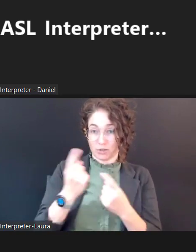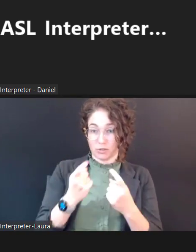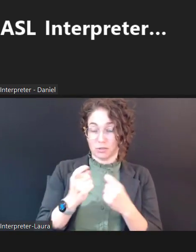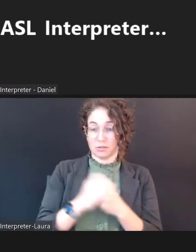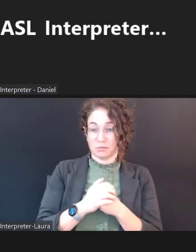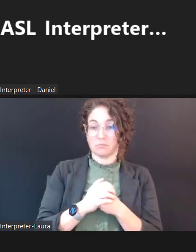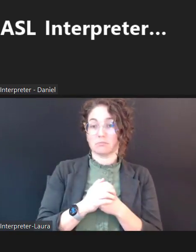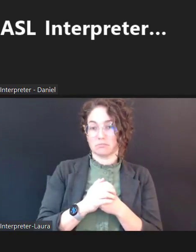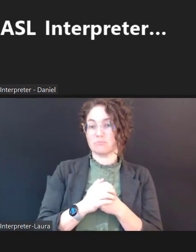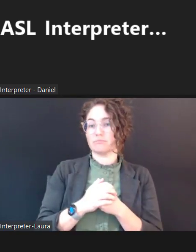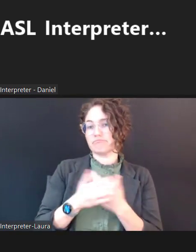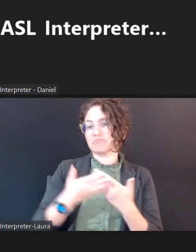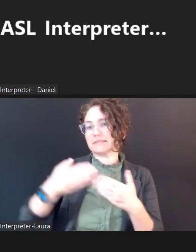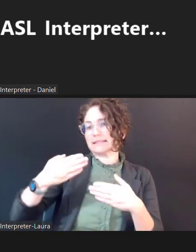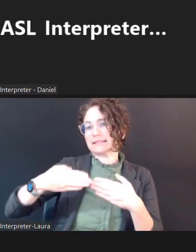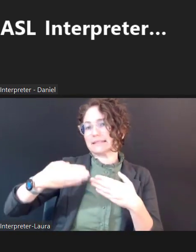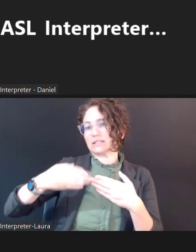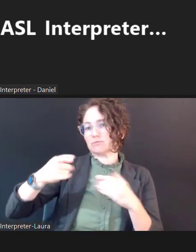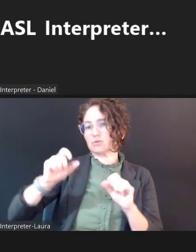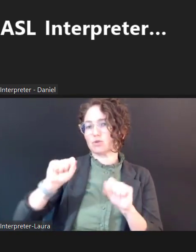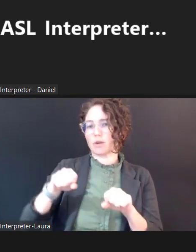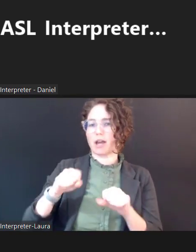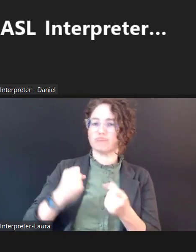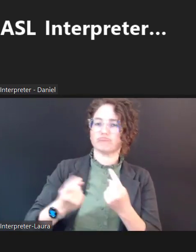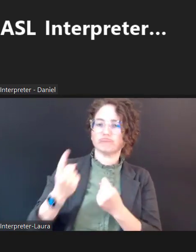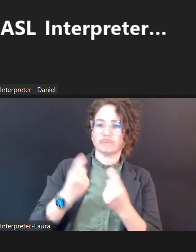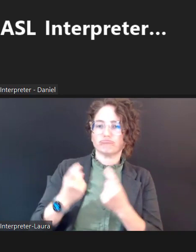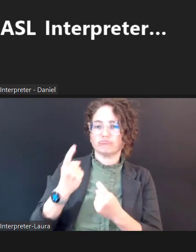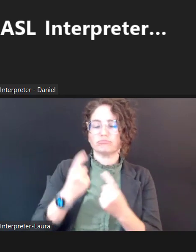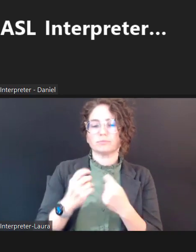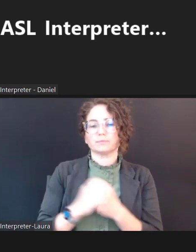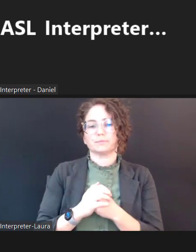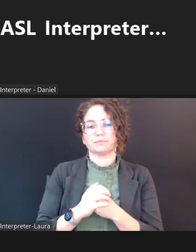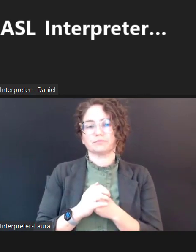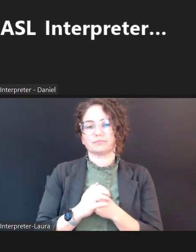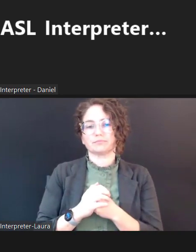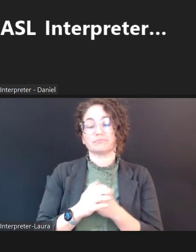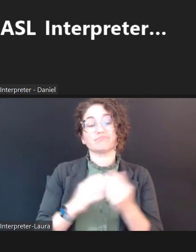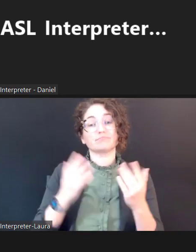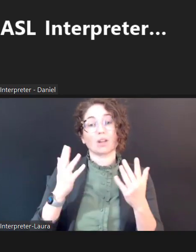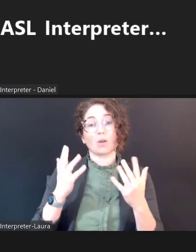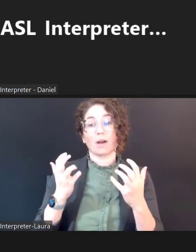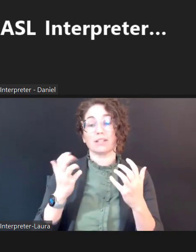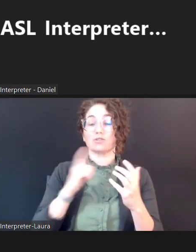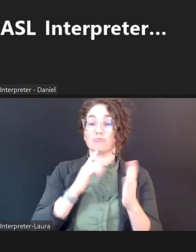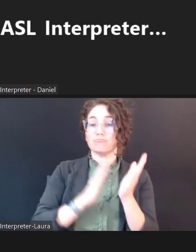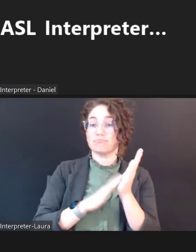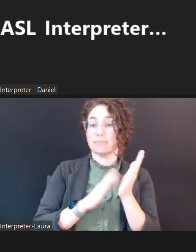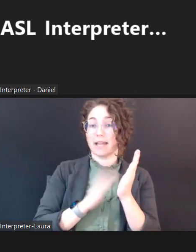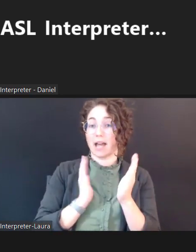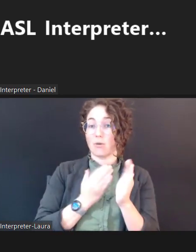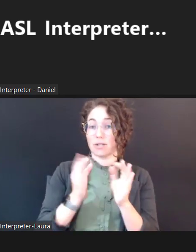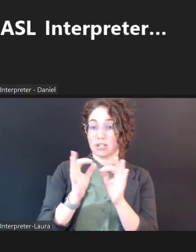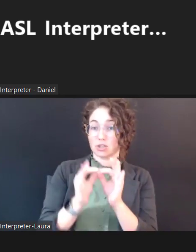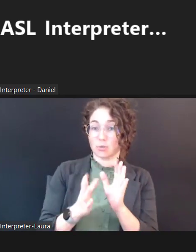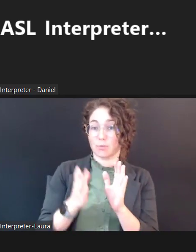raise them with us. I would like to give a shout out to our Interpreter and our Captioner today.